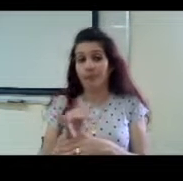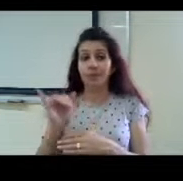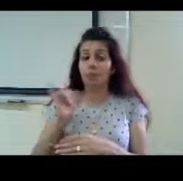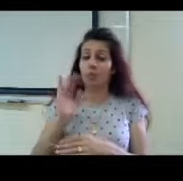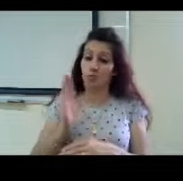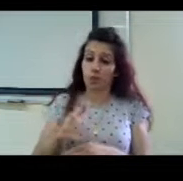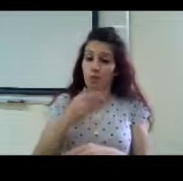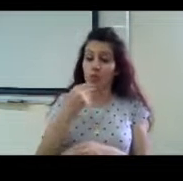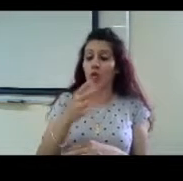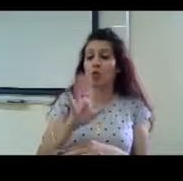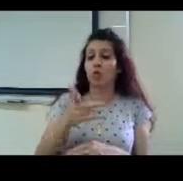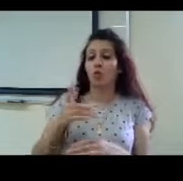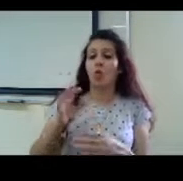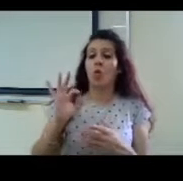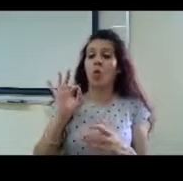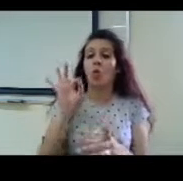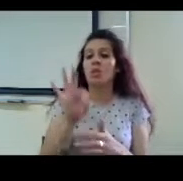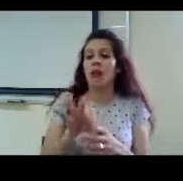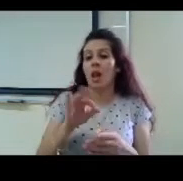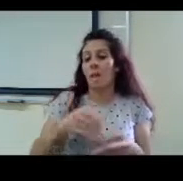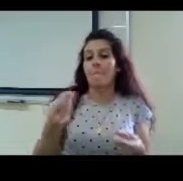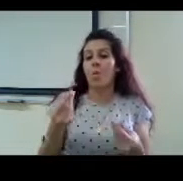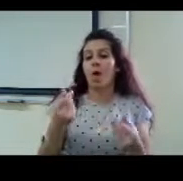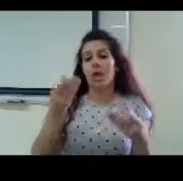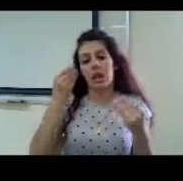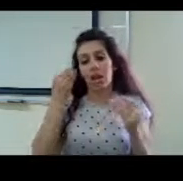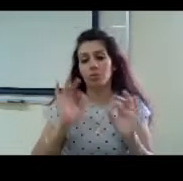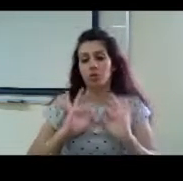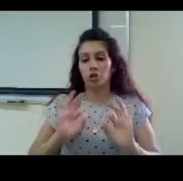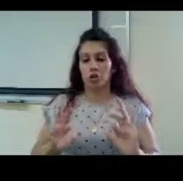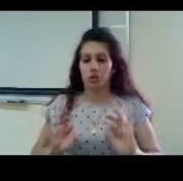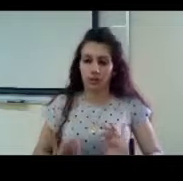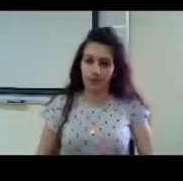more personalized support but in response to kovat recognizing that